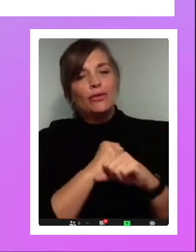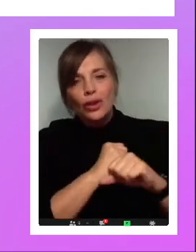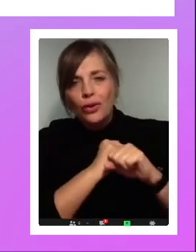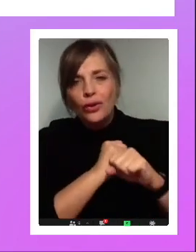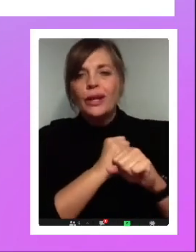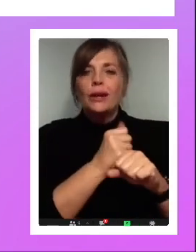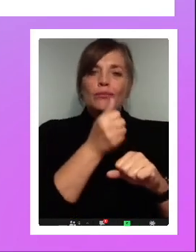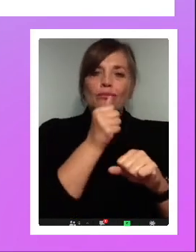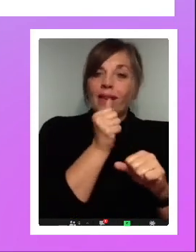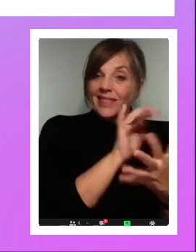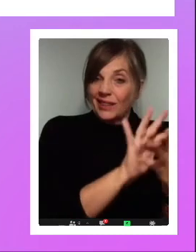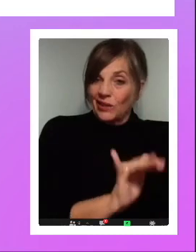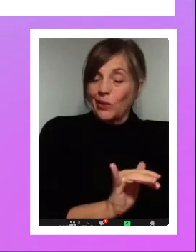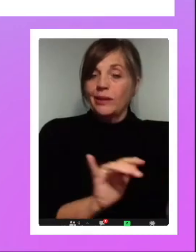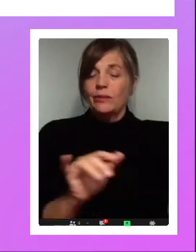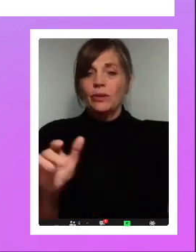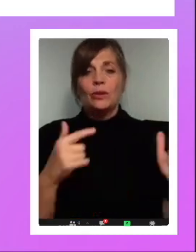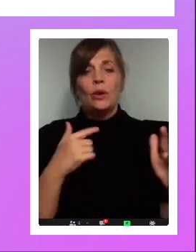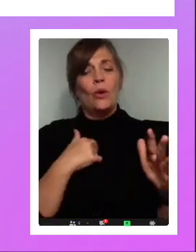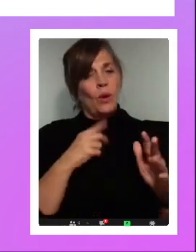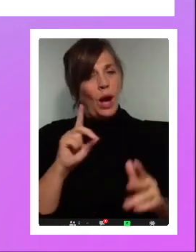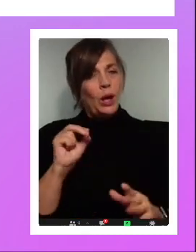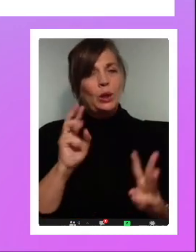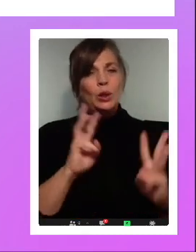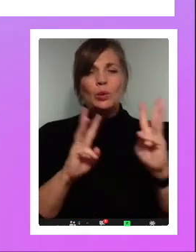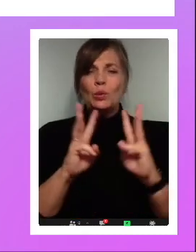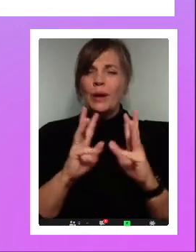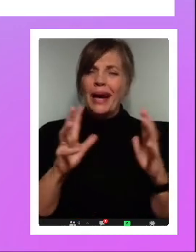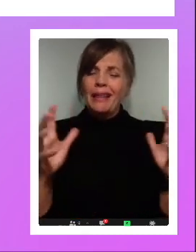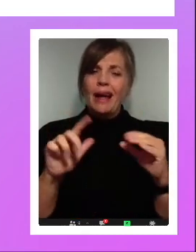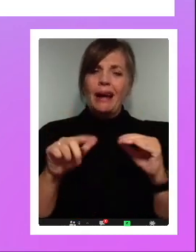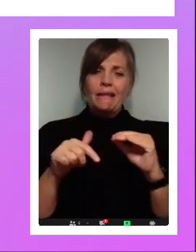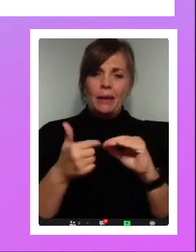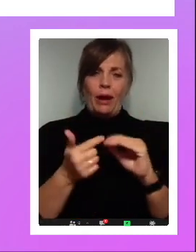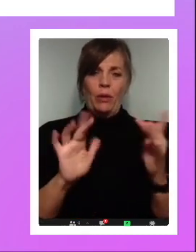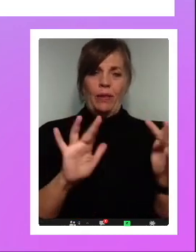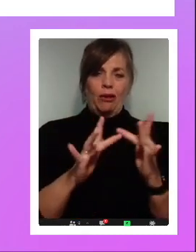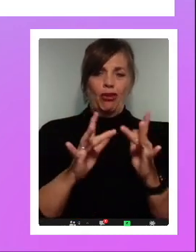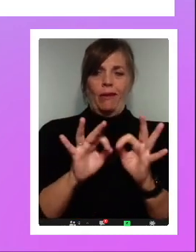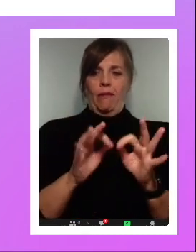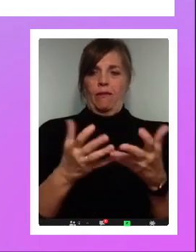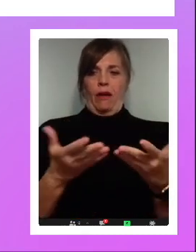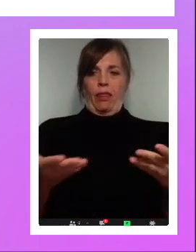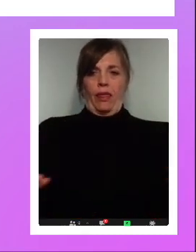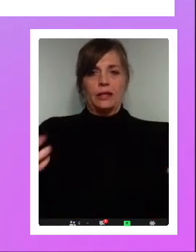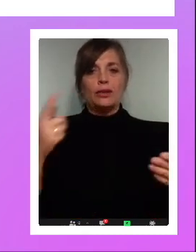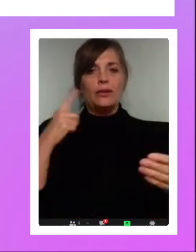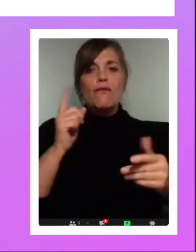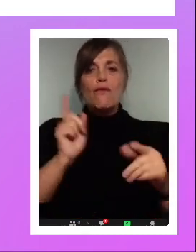So I worry a lot about the internet of things for a number of reasons. Now, let me turn it to the specific question